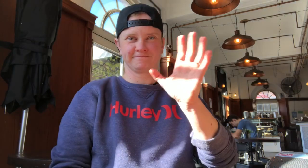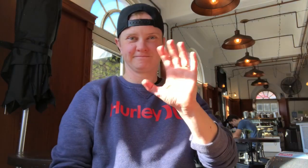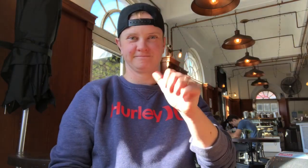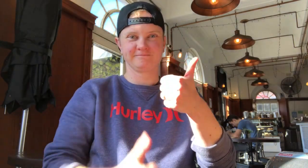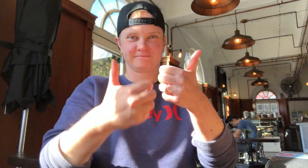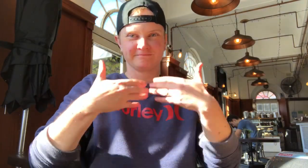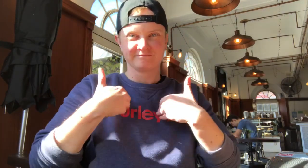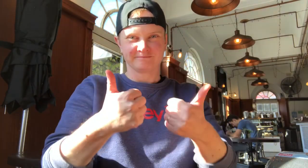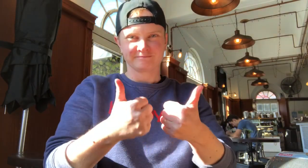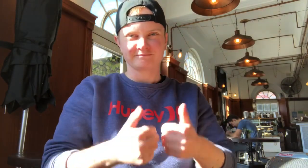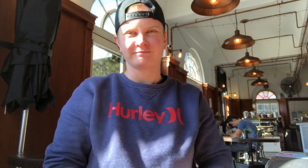Hello! How are you?